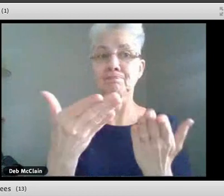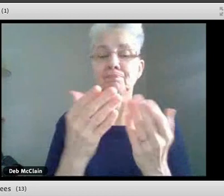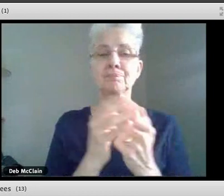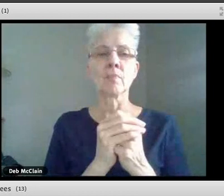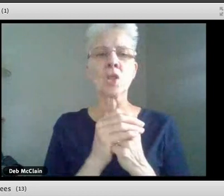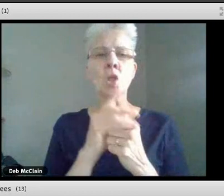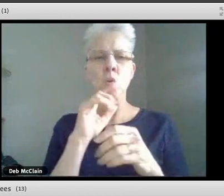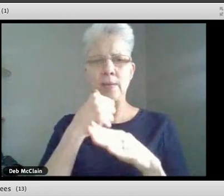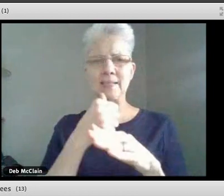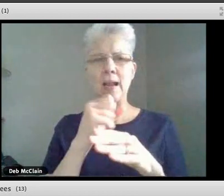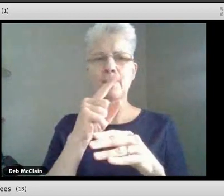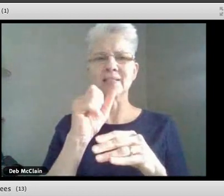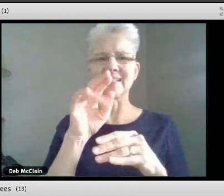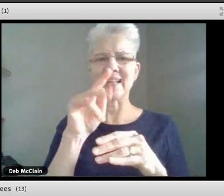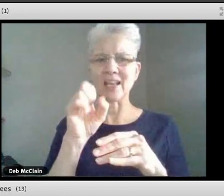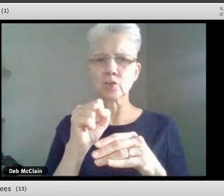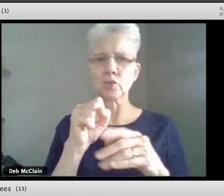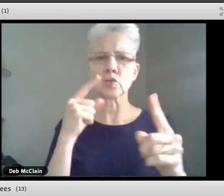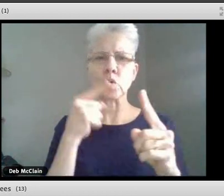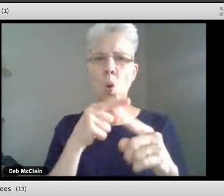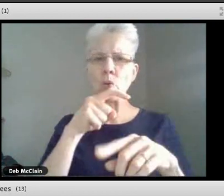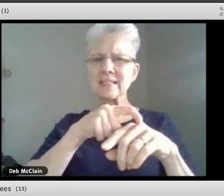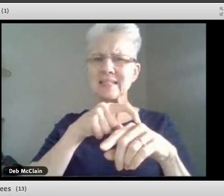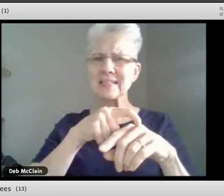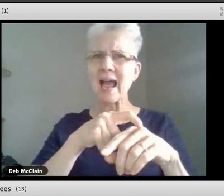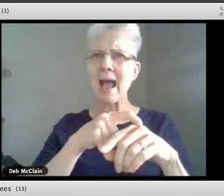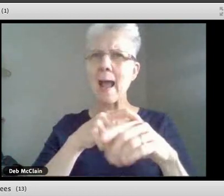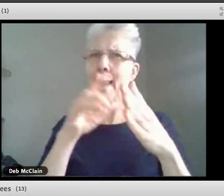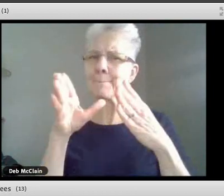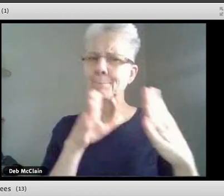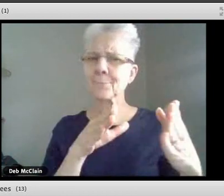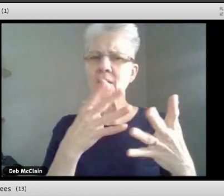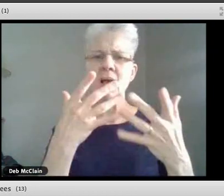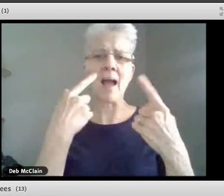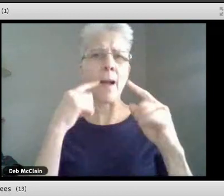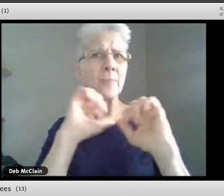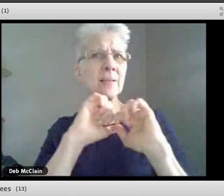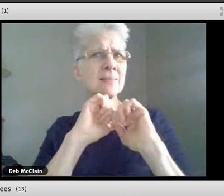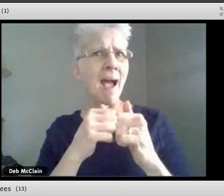You know, what do you want to accomplish, and how frequently should you update this plan?